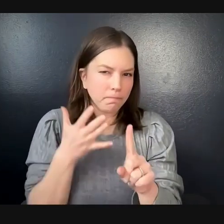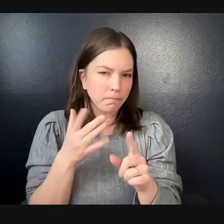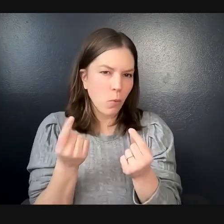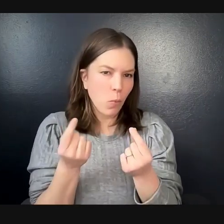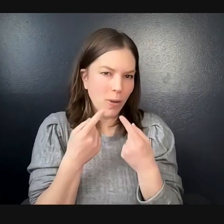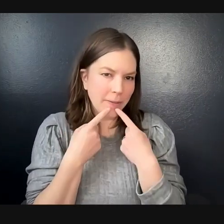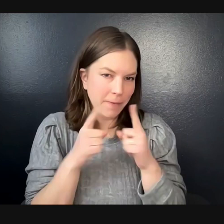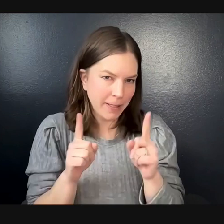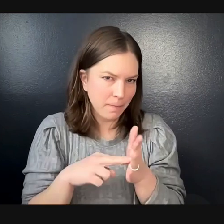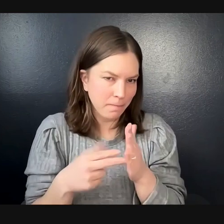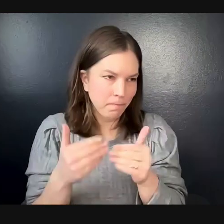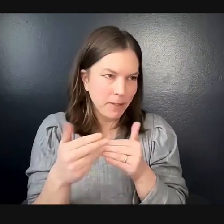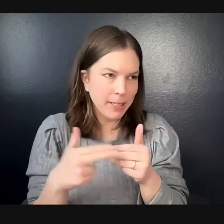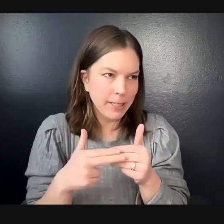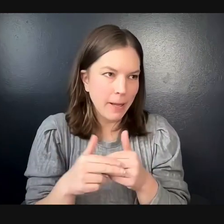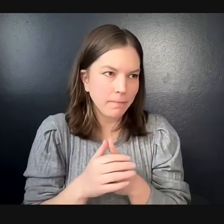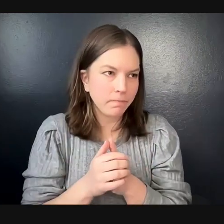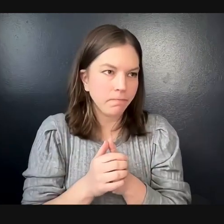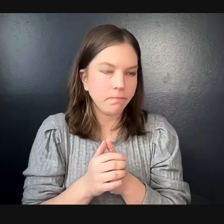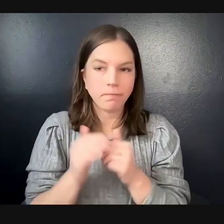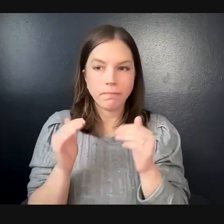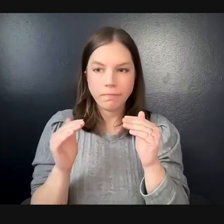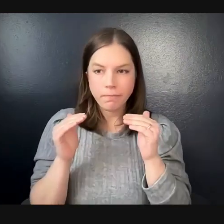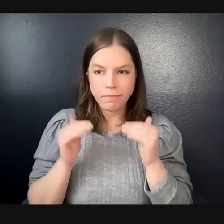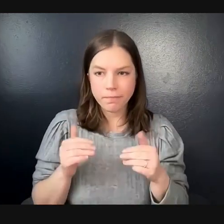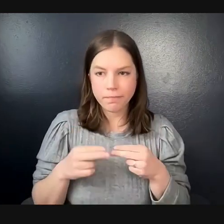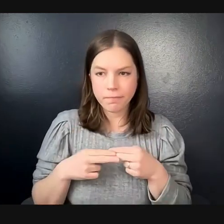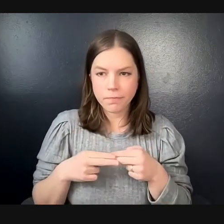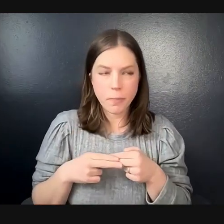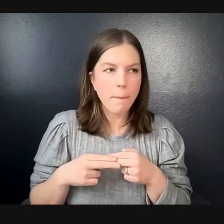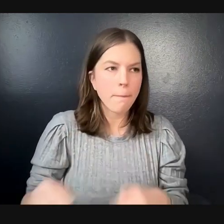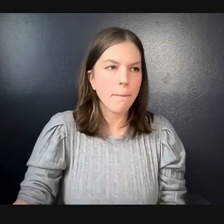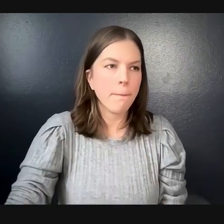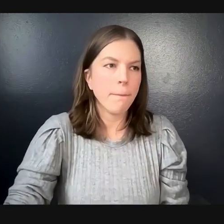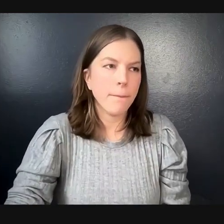And we'll talk a little bit more about what that word "effective" actually means under the law. Next slide.